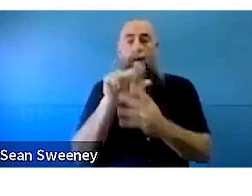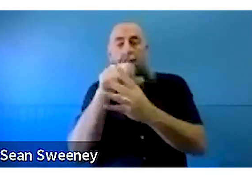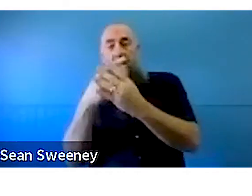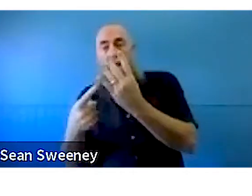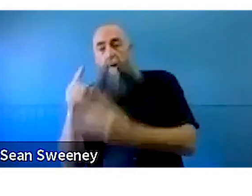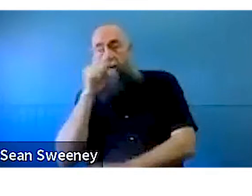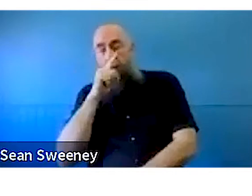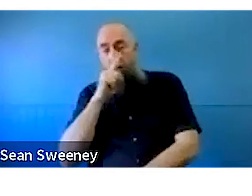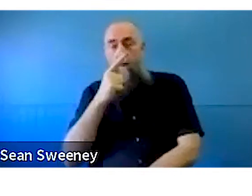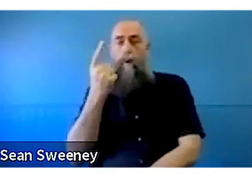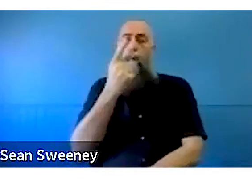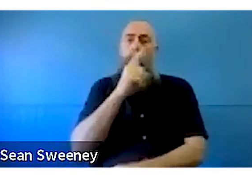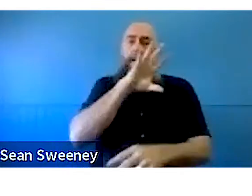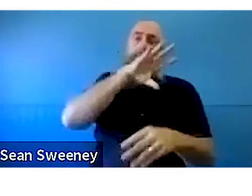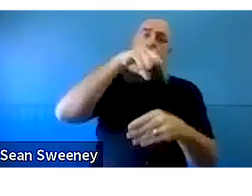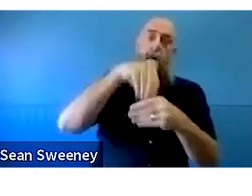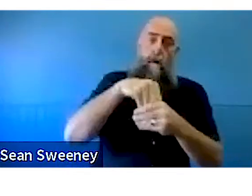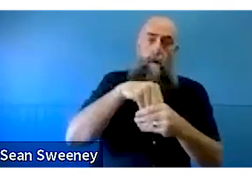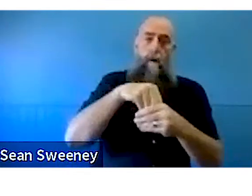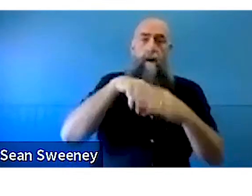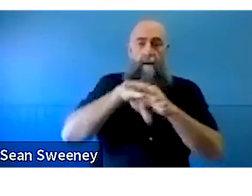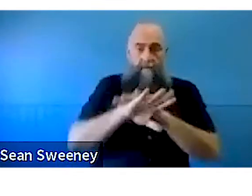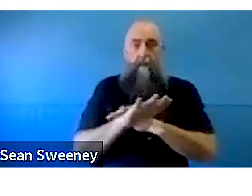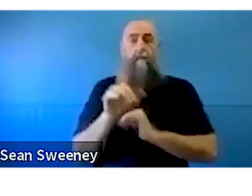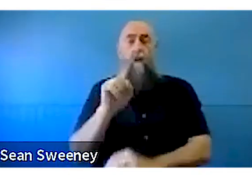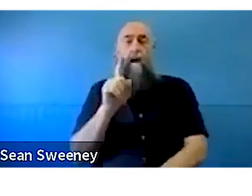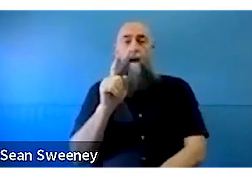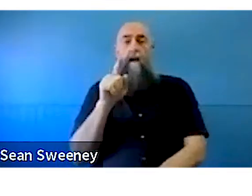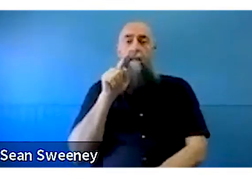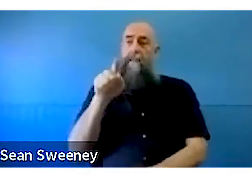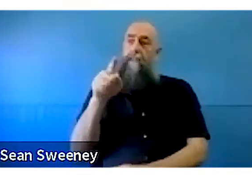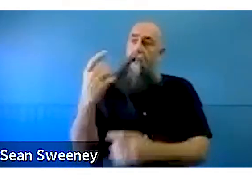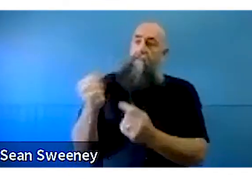in Aboriginal and disabled issues?